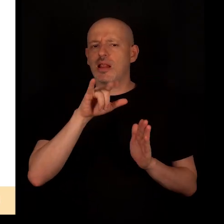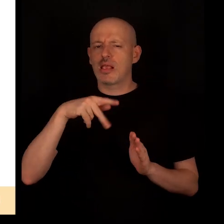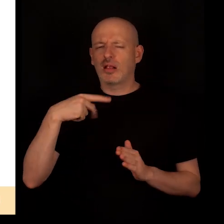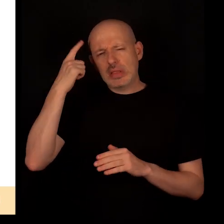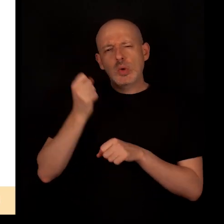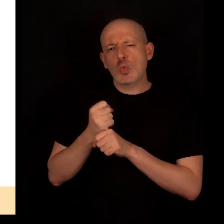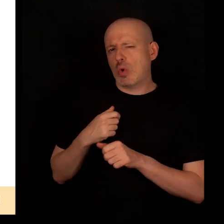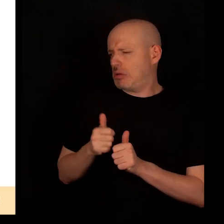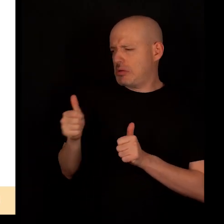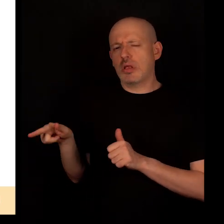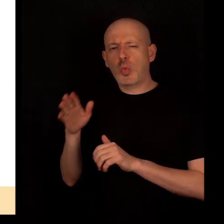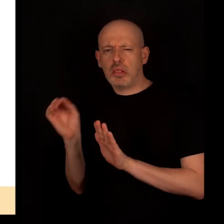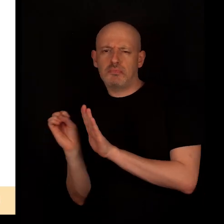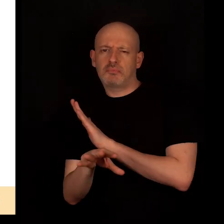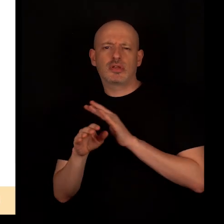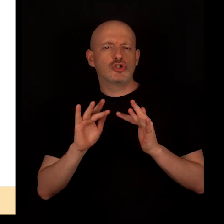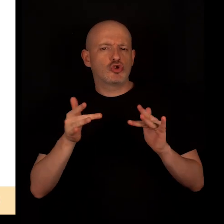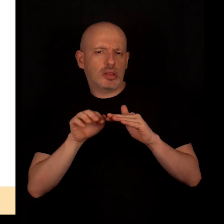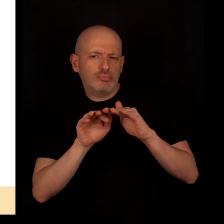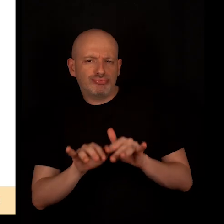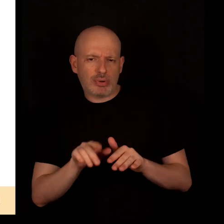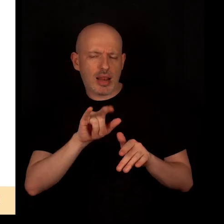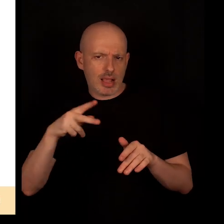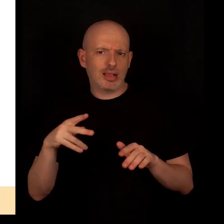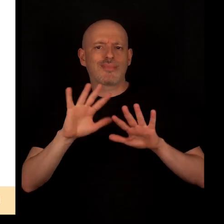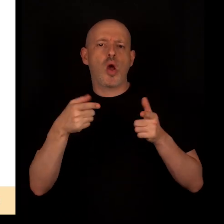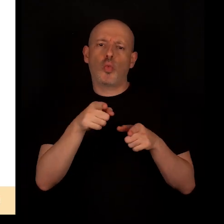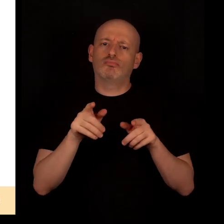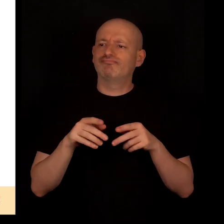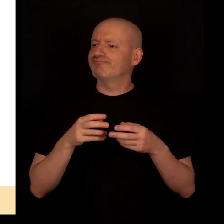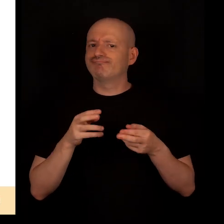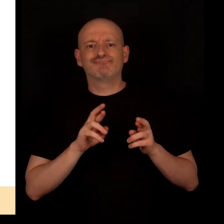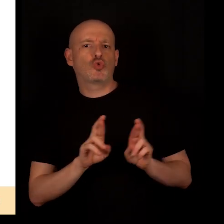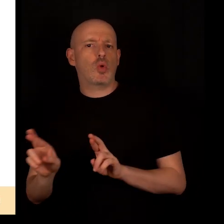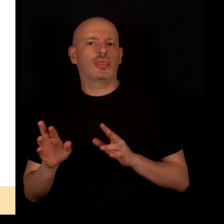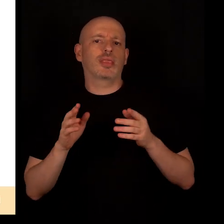We have this link. I think my colleagues will share the link in the in the chat, How to prepare an open call.